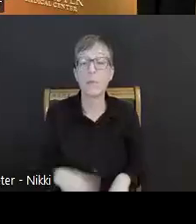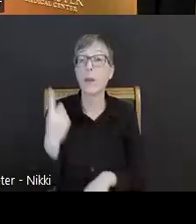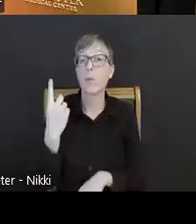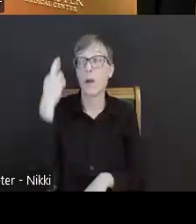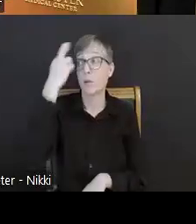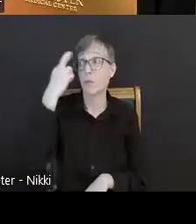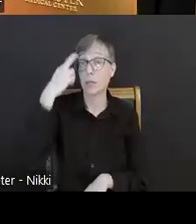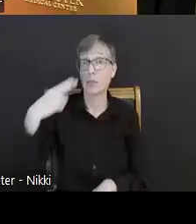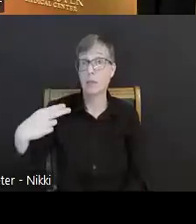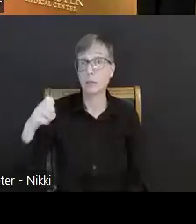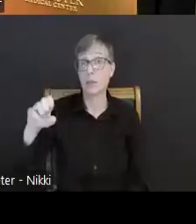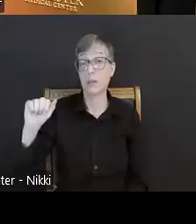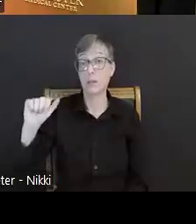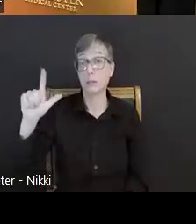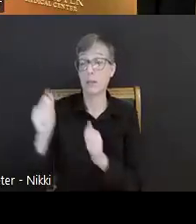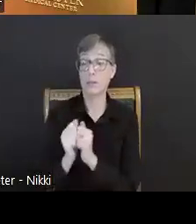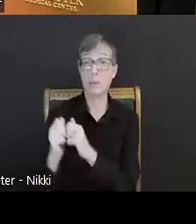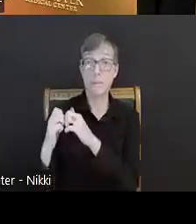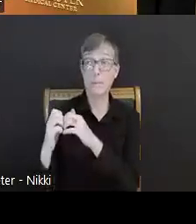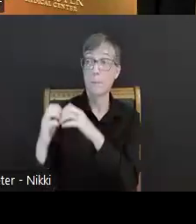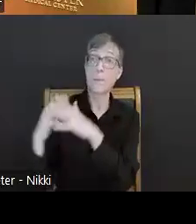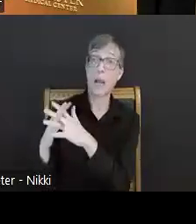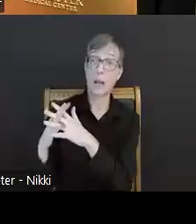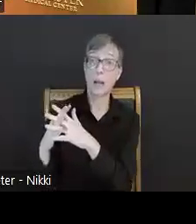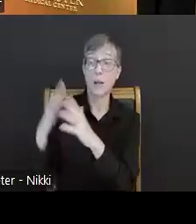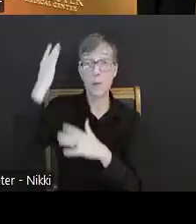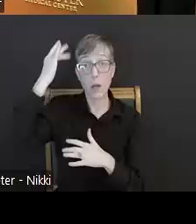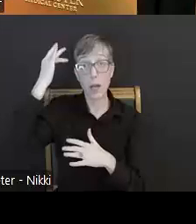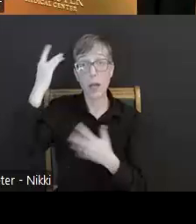to break down some of the silos and barriers that people have when they have to deal with um dealing